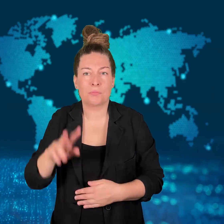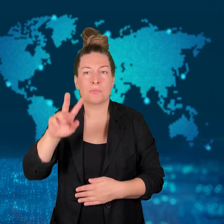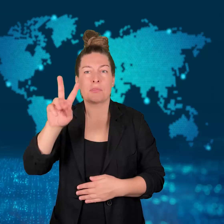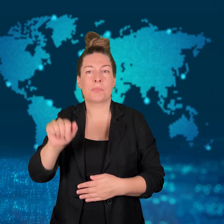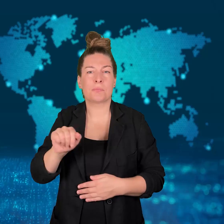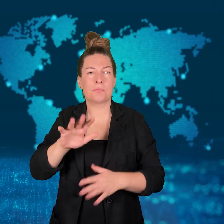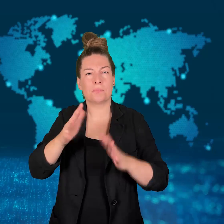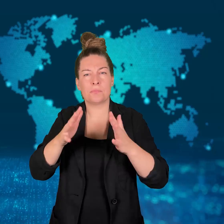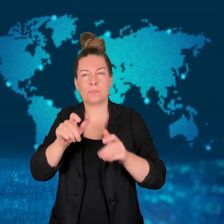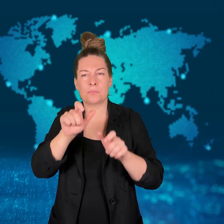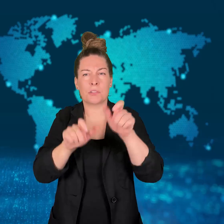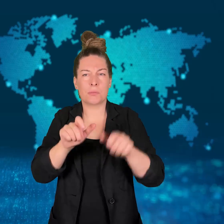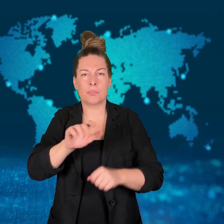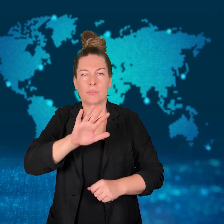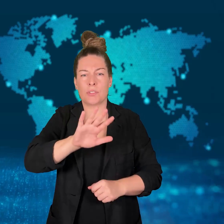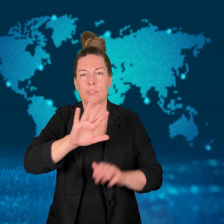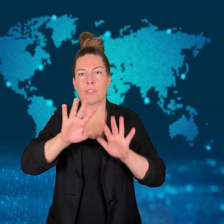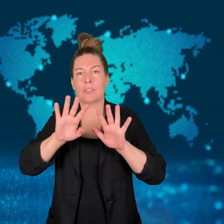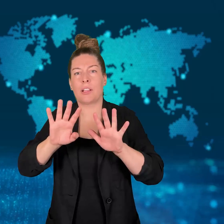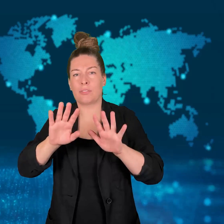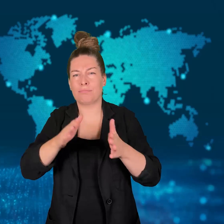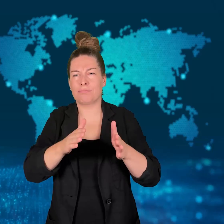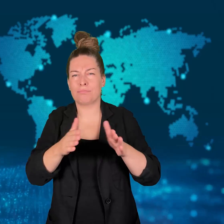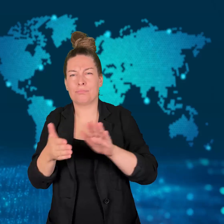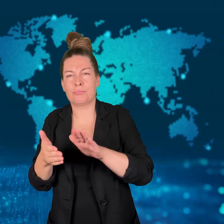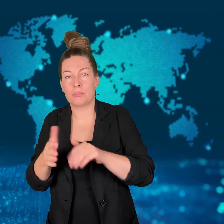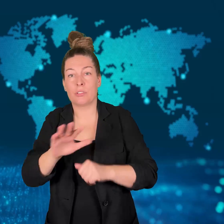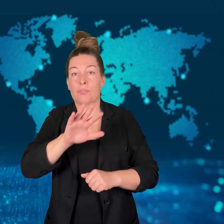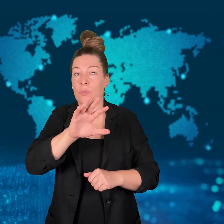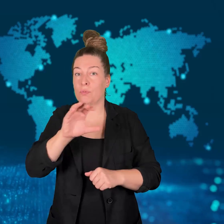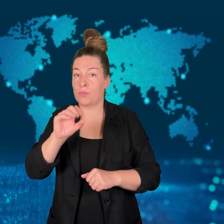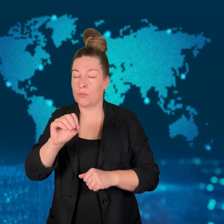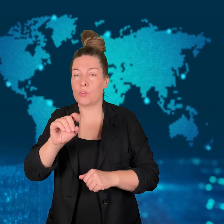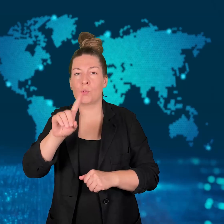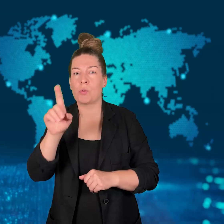At least 59 people have died in Vietnam, around 50 due to